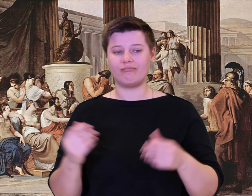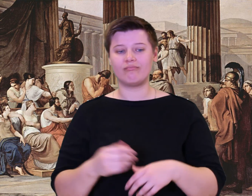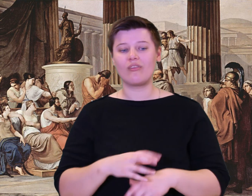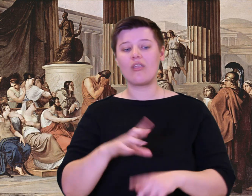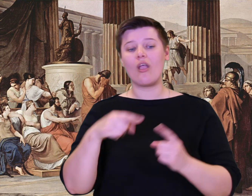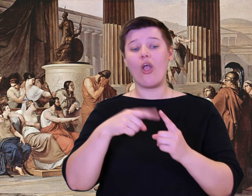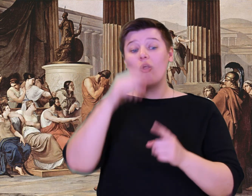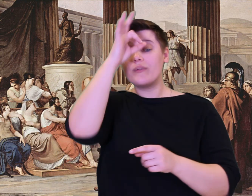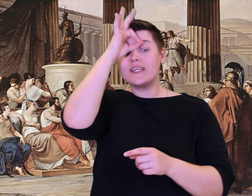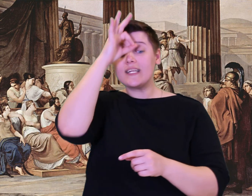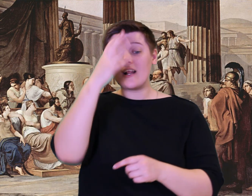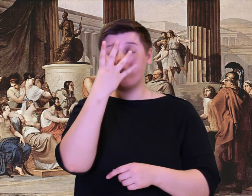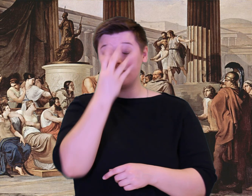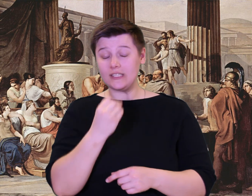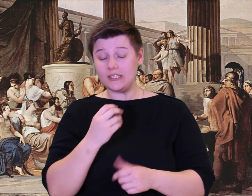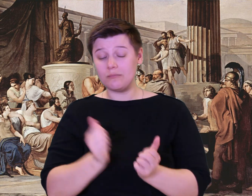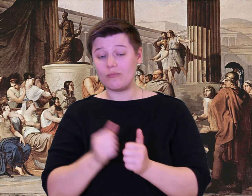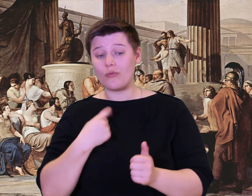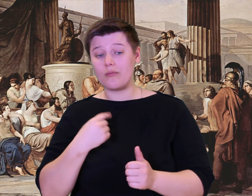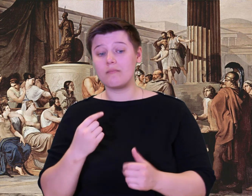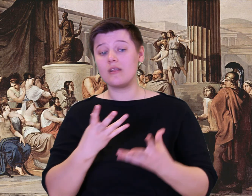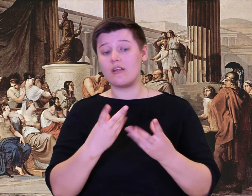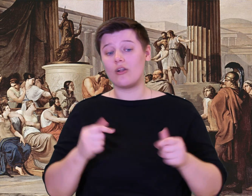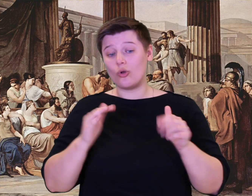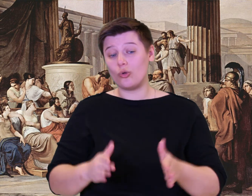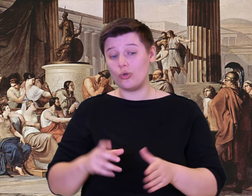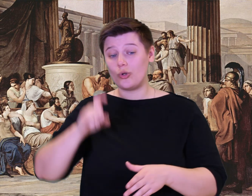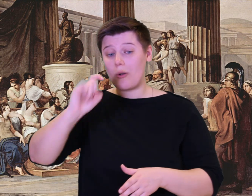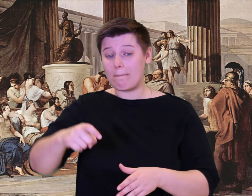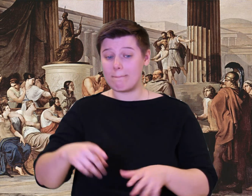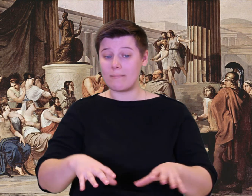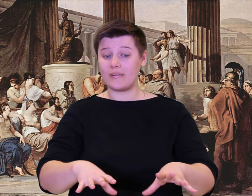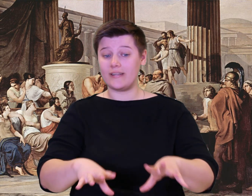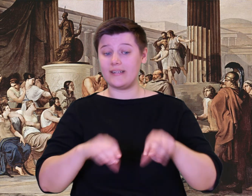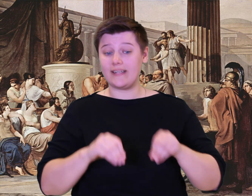Then I gave orders that the men cast lots for who would lift the stake with me